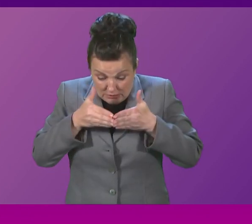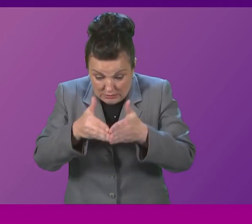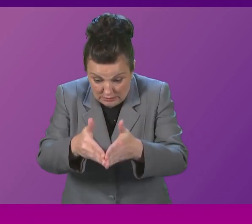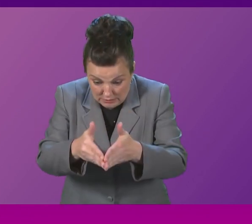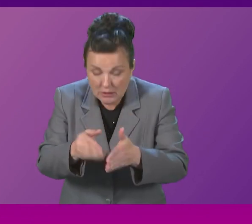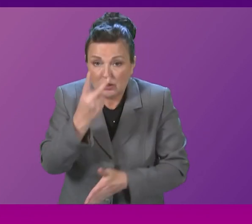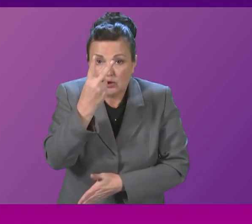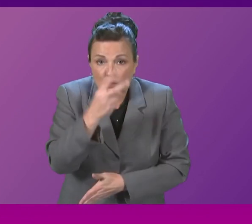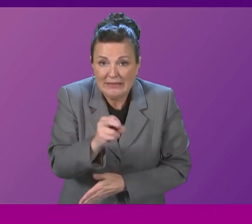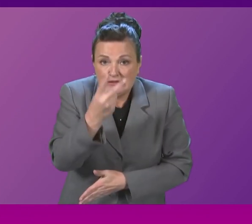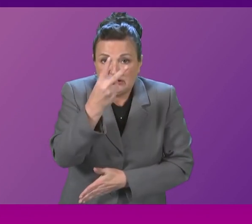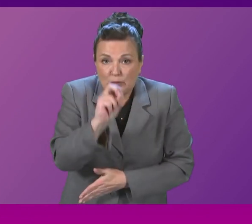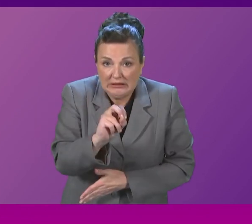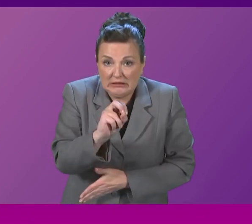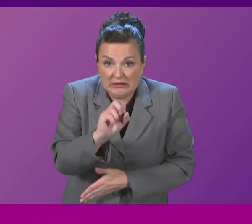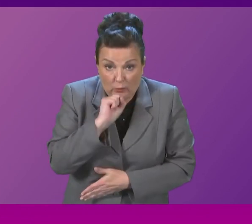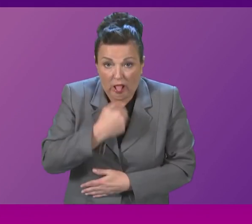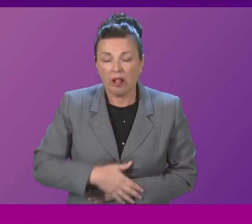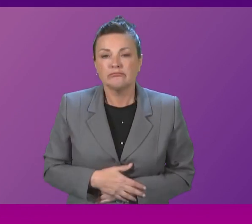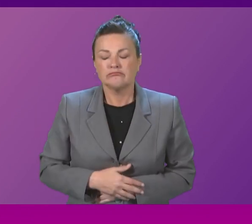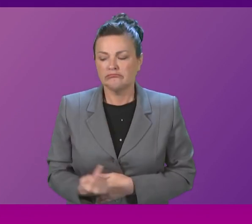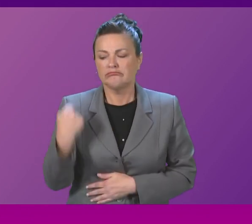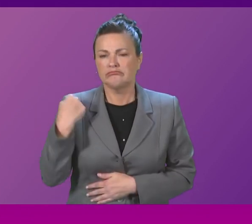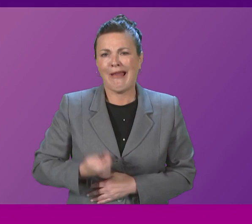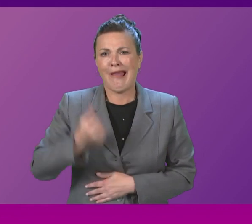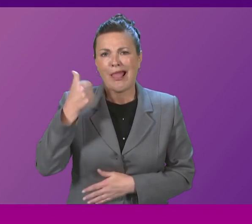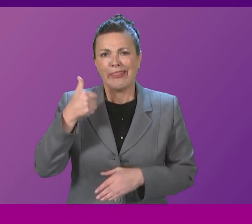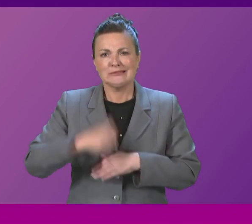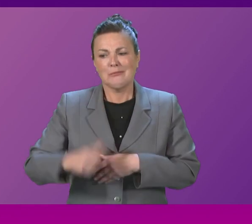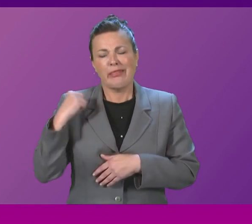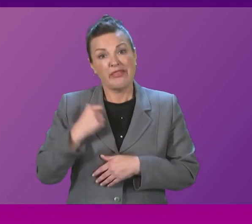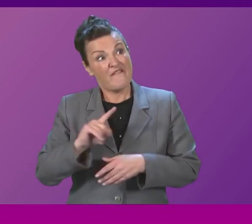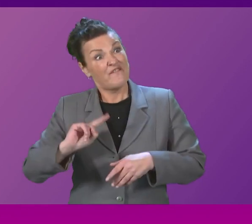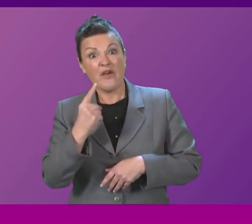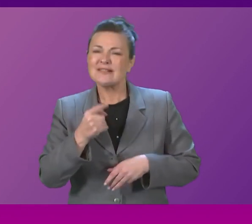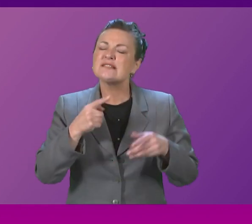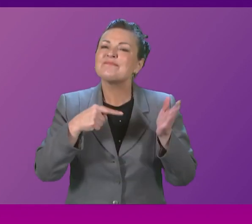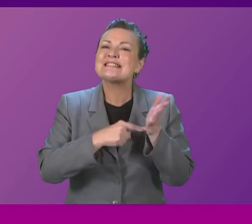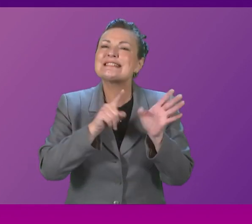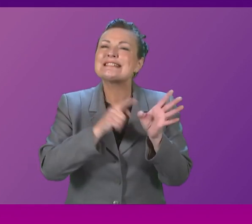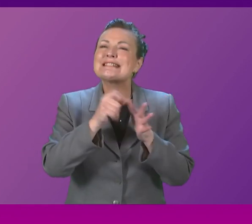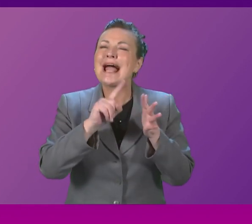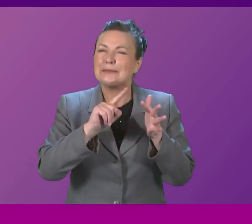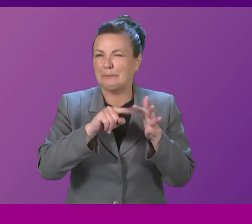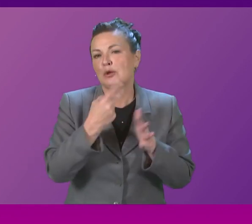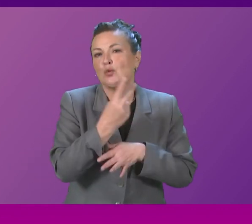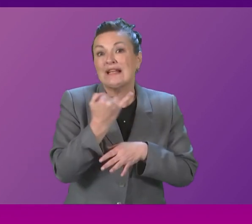Earlier this month, it was reported that the first type 26 will not come into service until